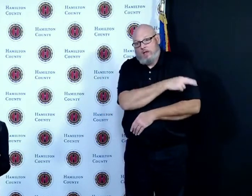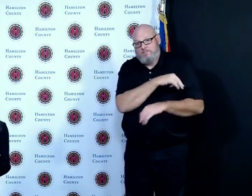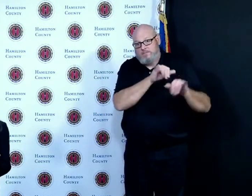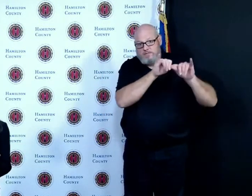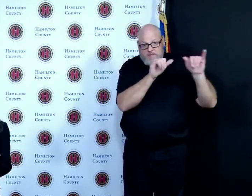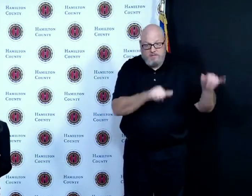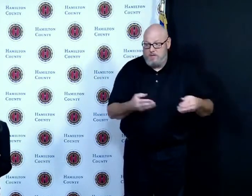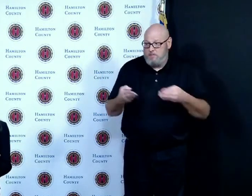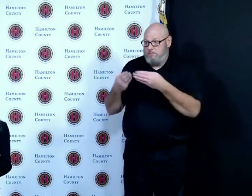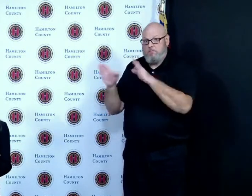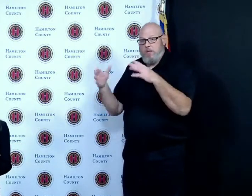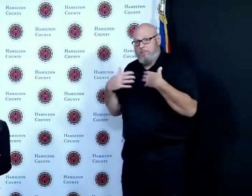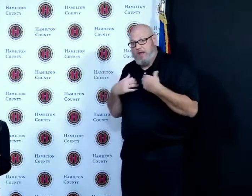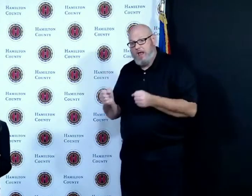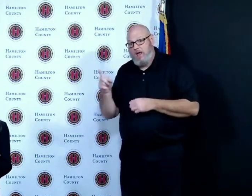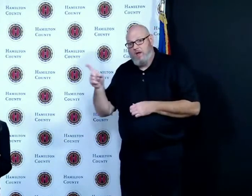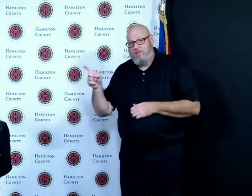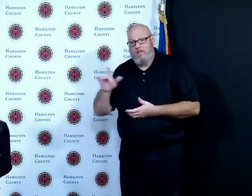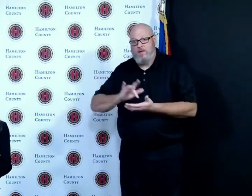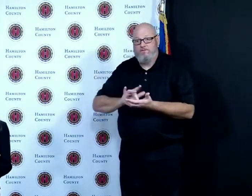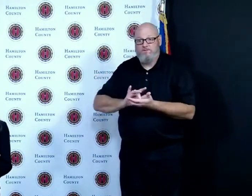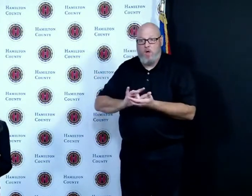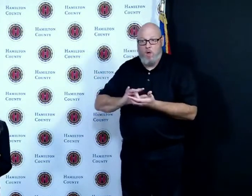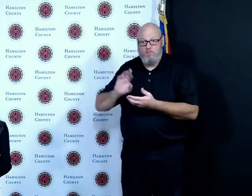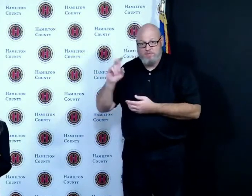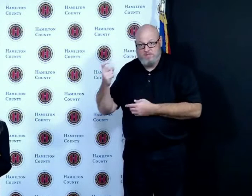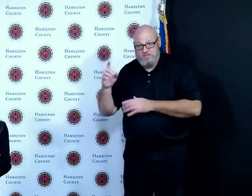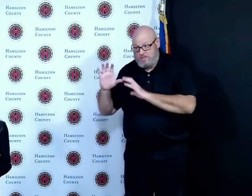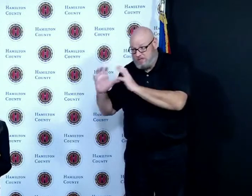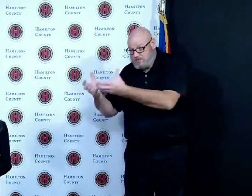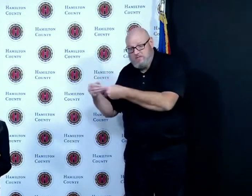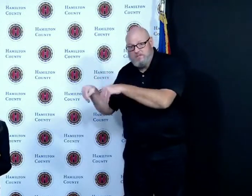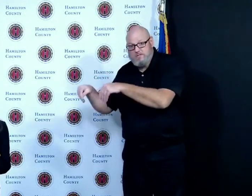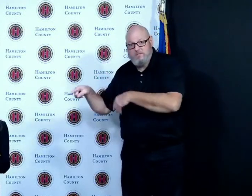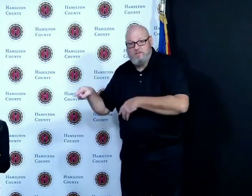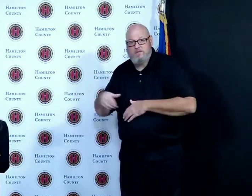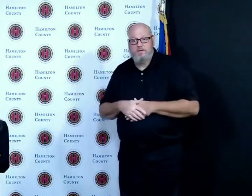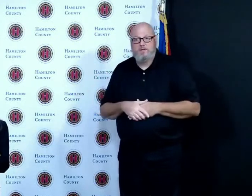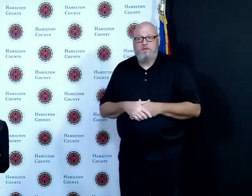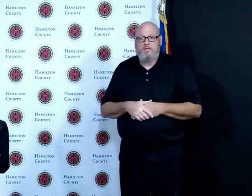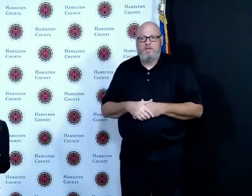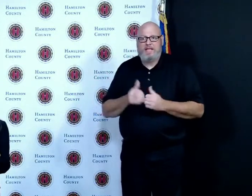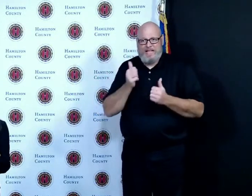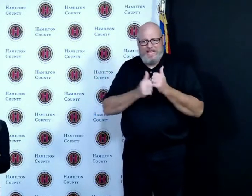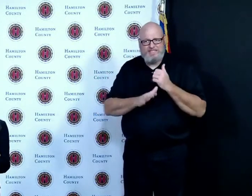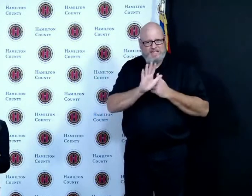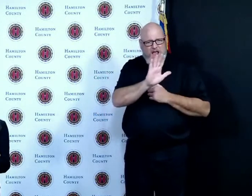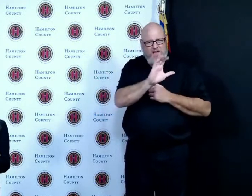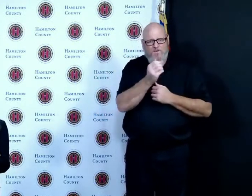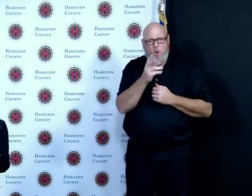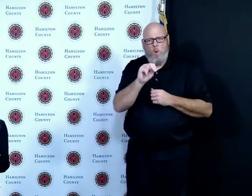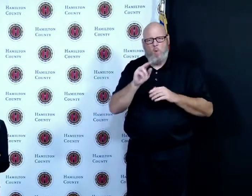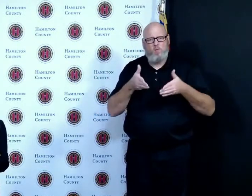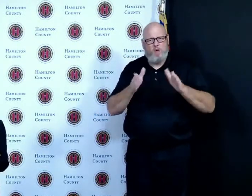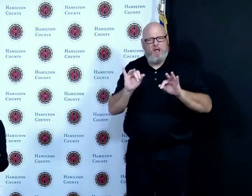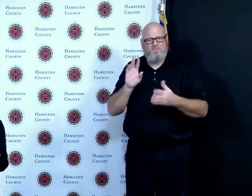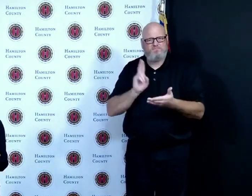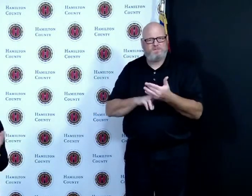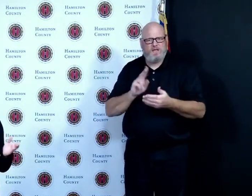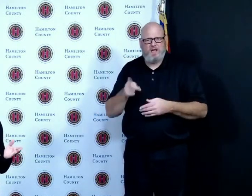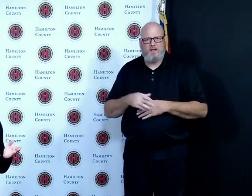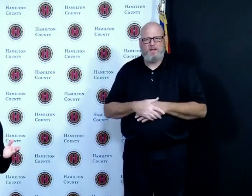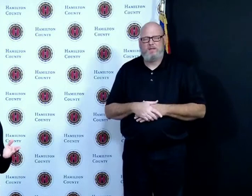um so as far as the Super Bowl goes we had a conversation earlier this morning about this you